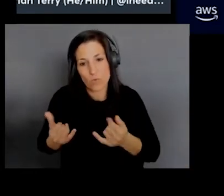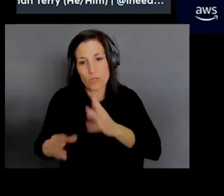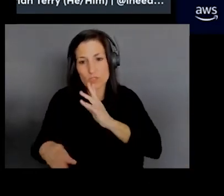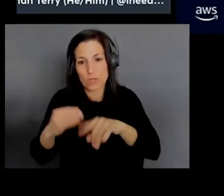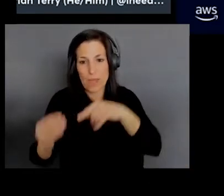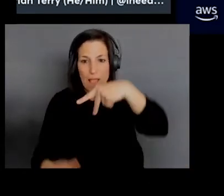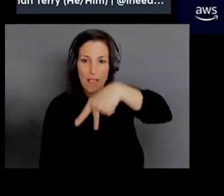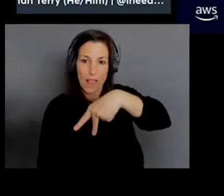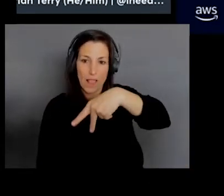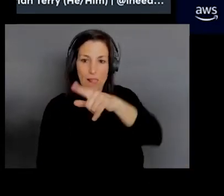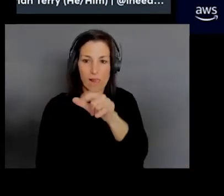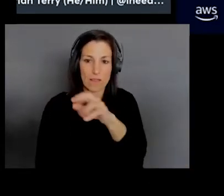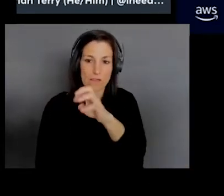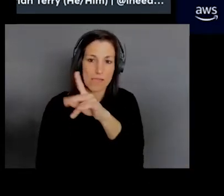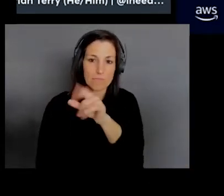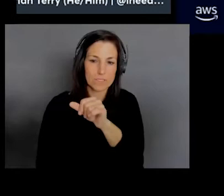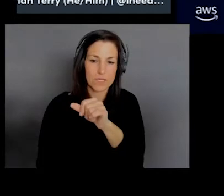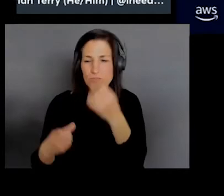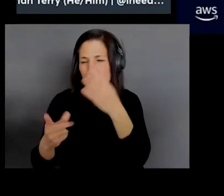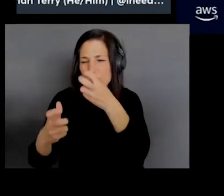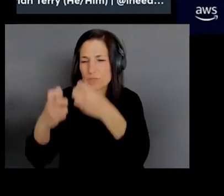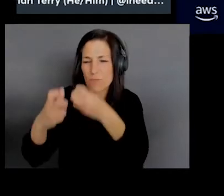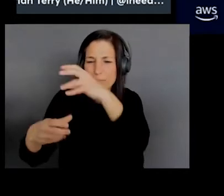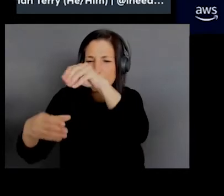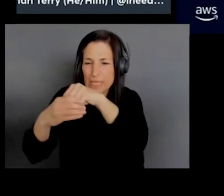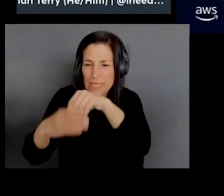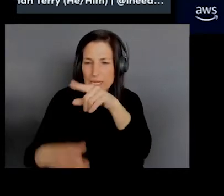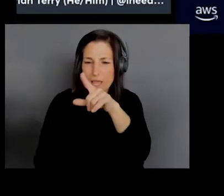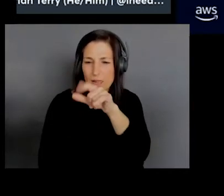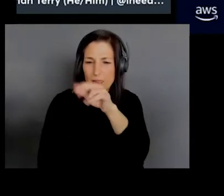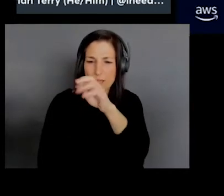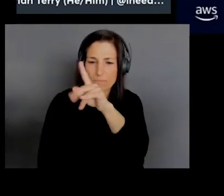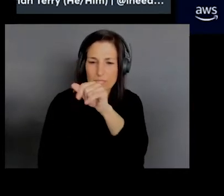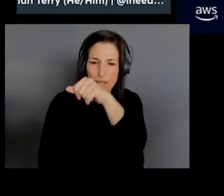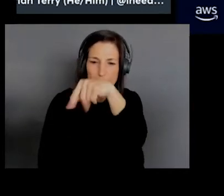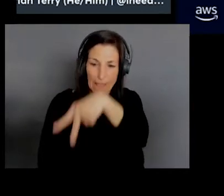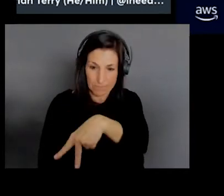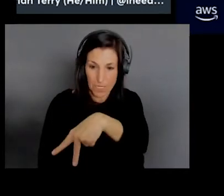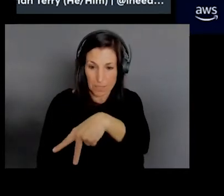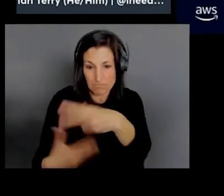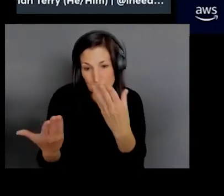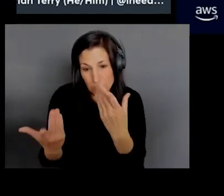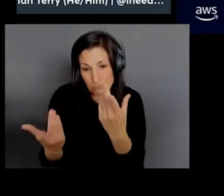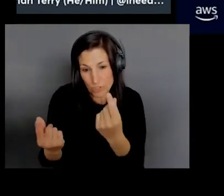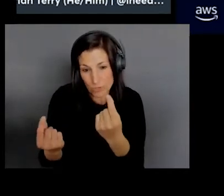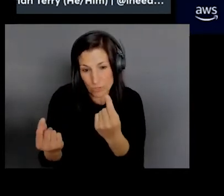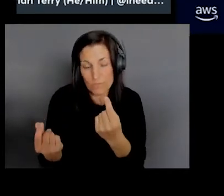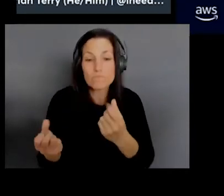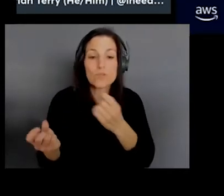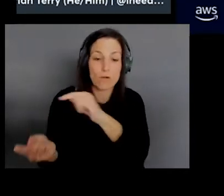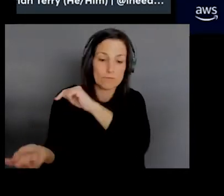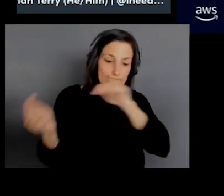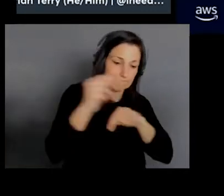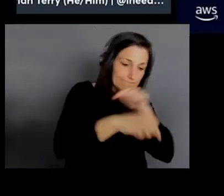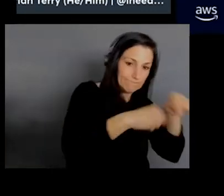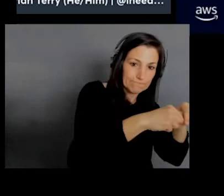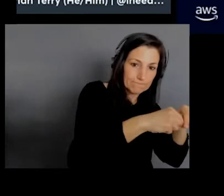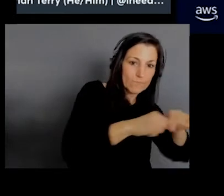or within the code within Lambda, right. Really quick there's three general, three general categories,